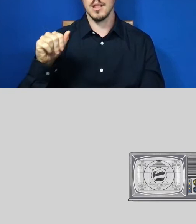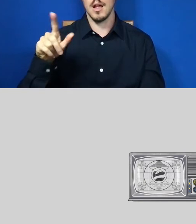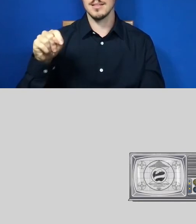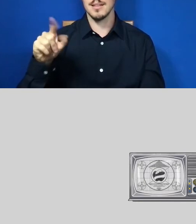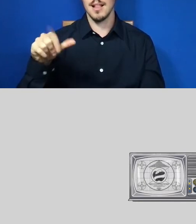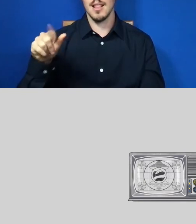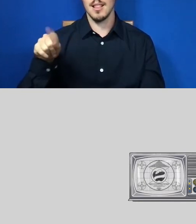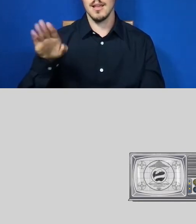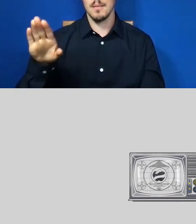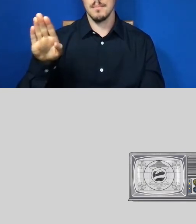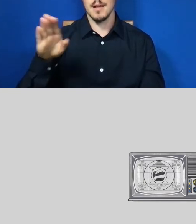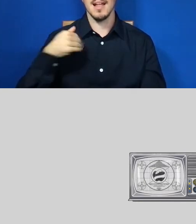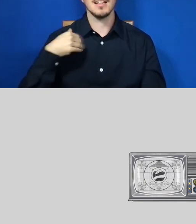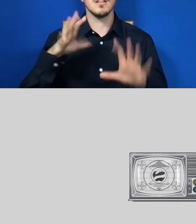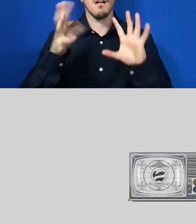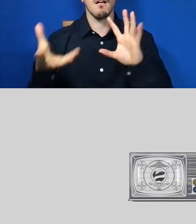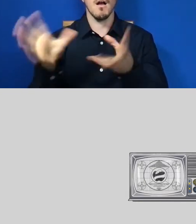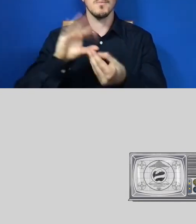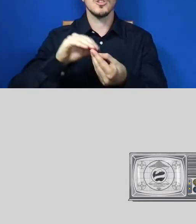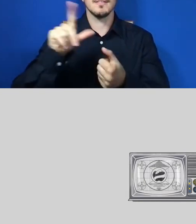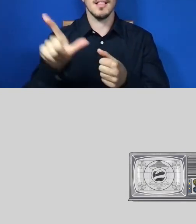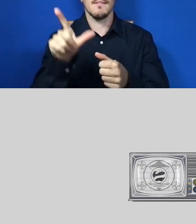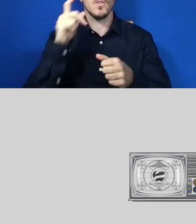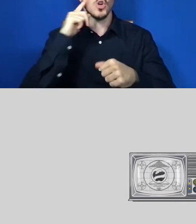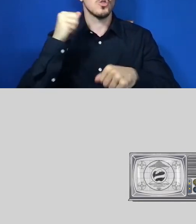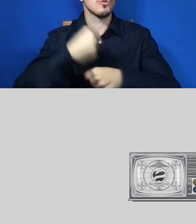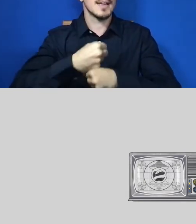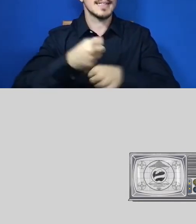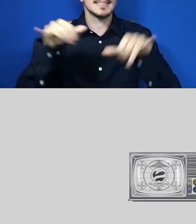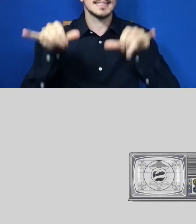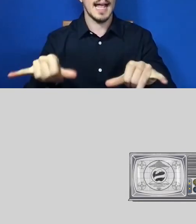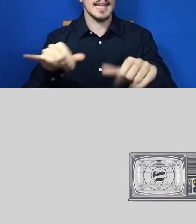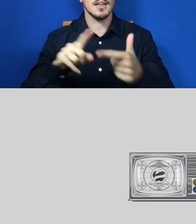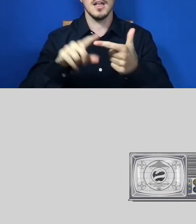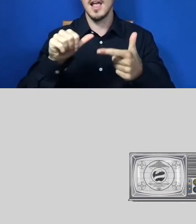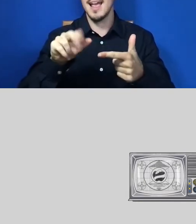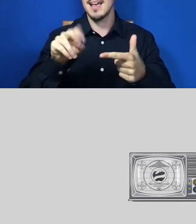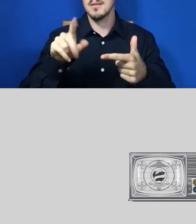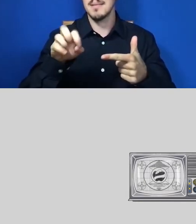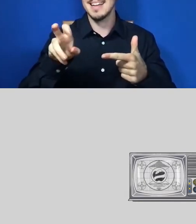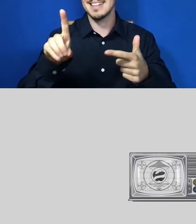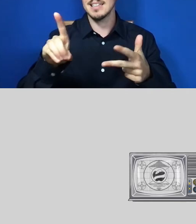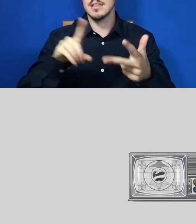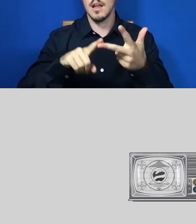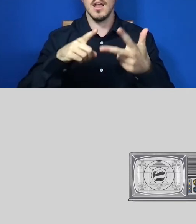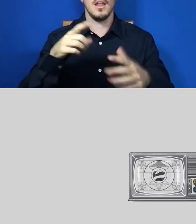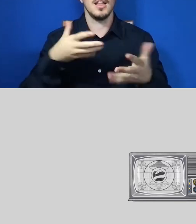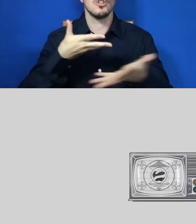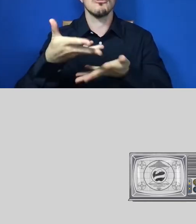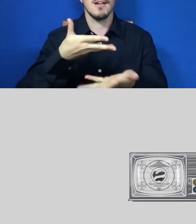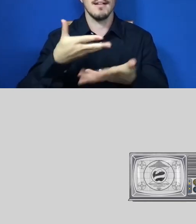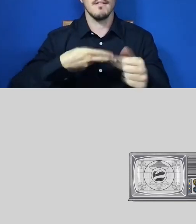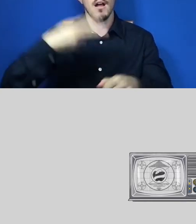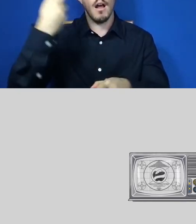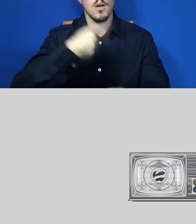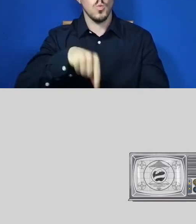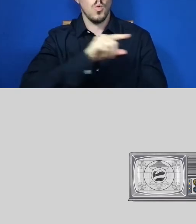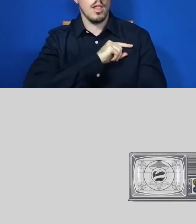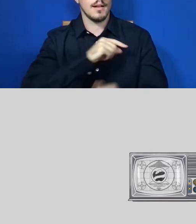Matplotlib is a comprehensive library for creating static, animated and interactive, high quality visualizations.